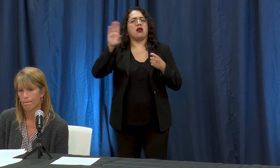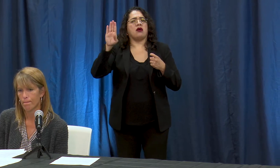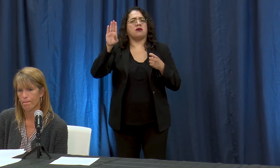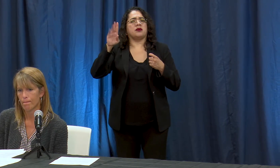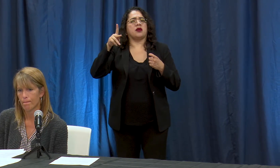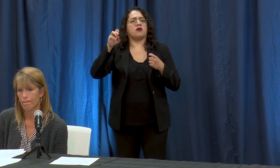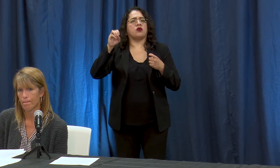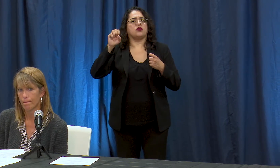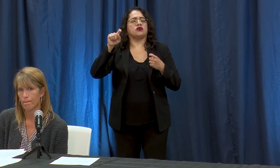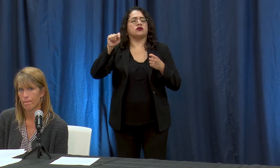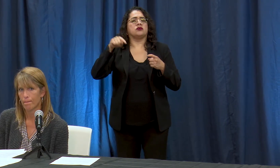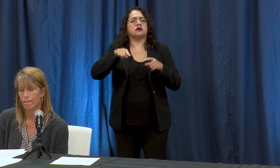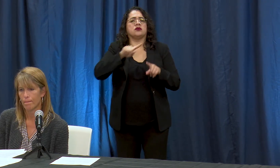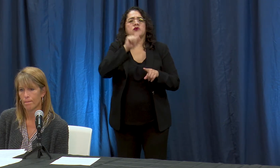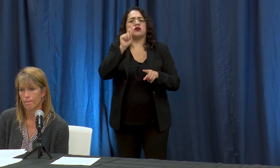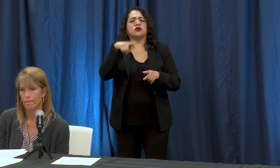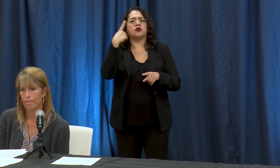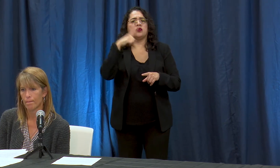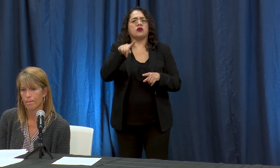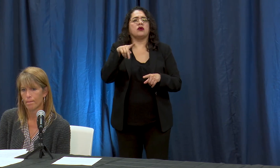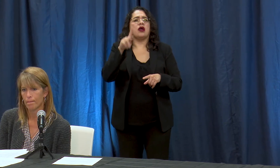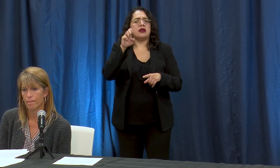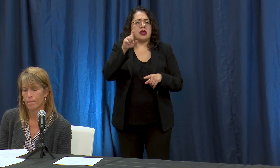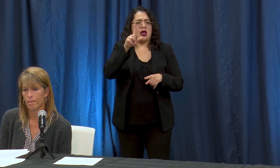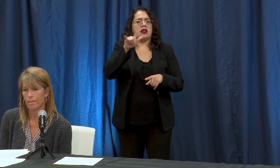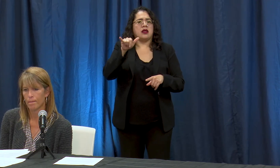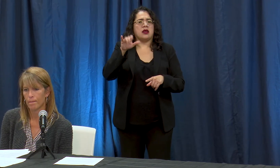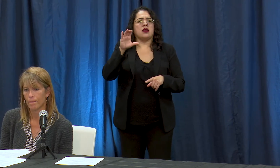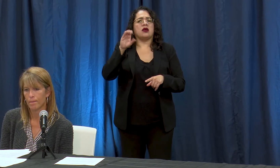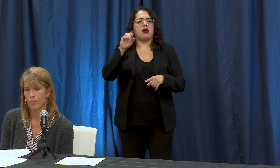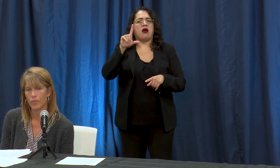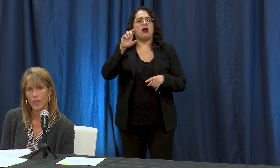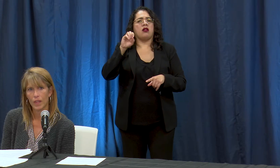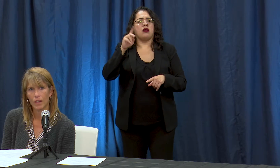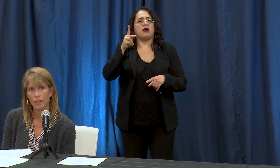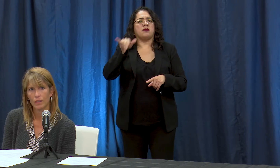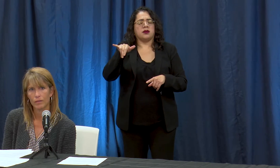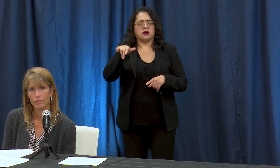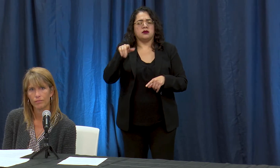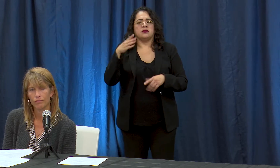this question is for Kelly Colopy. LA County today announced the r-value